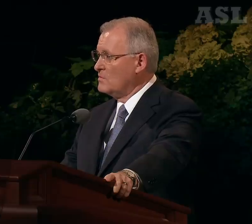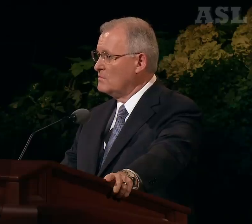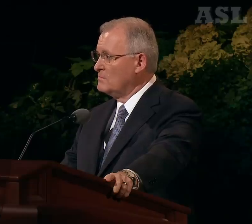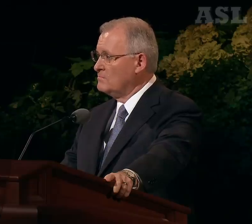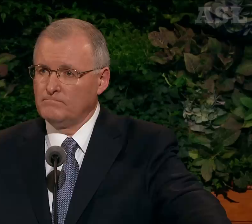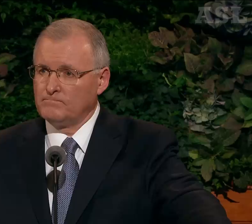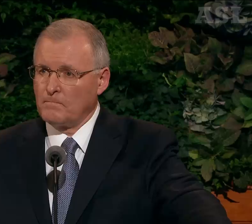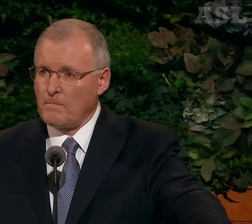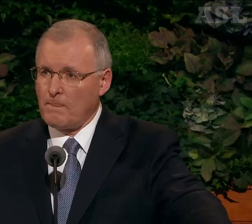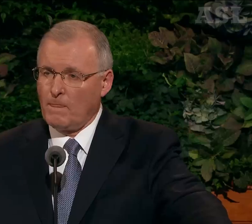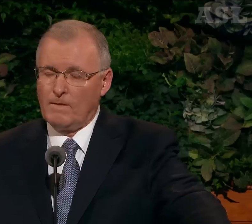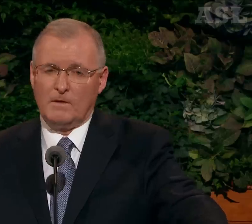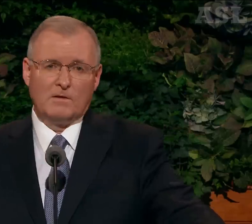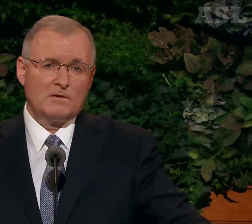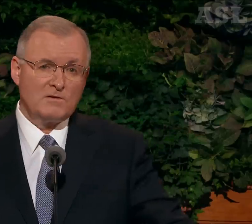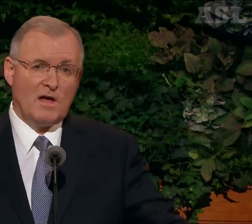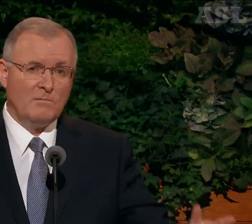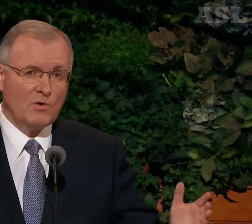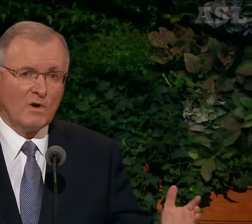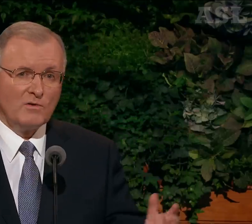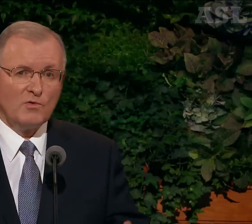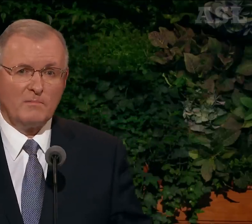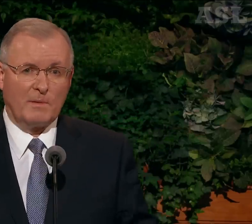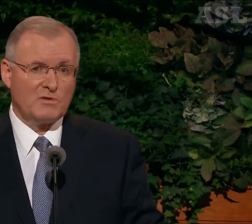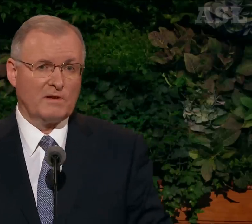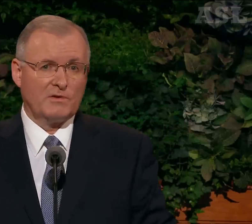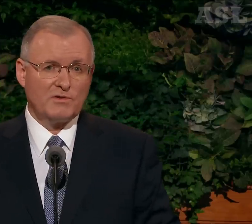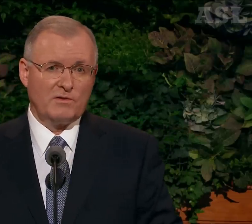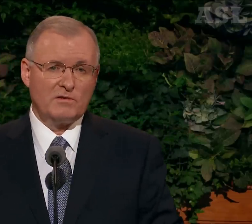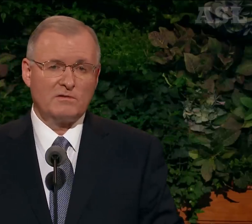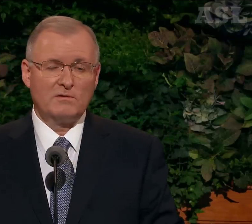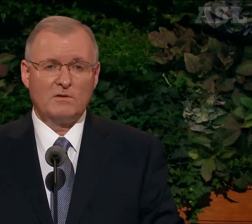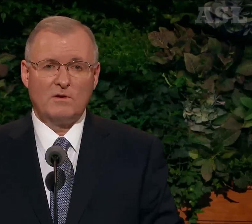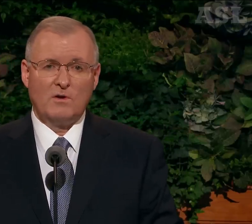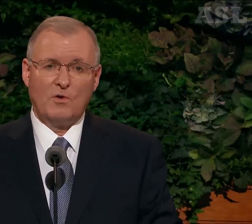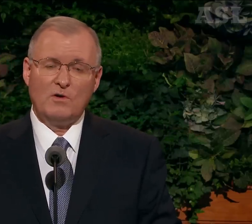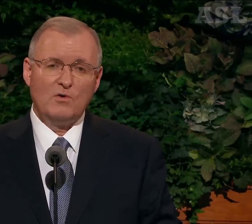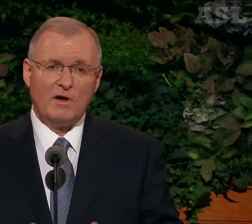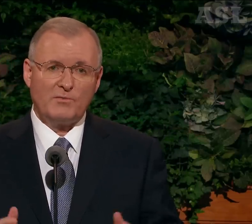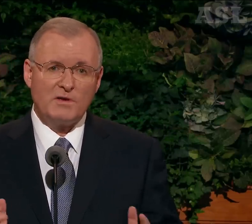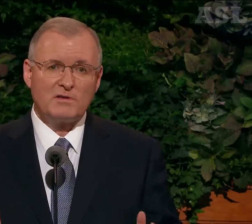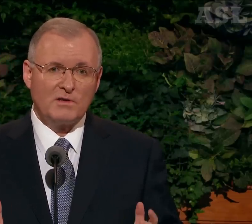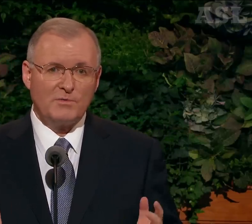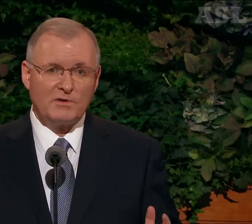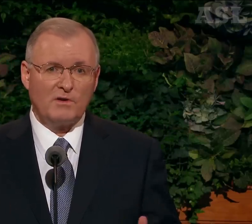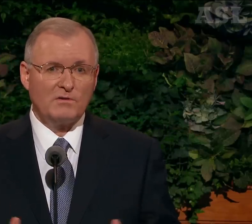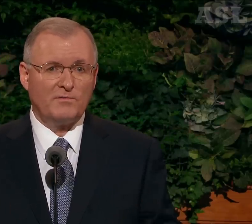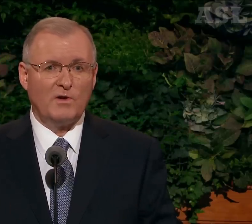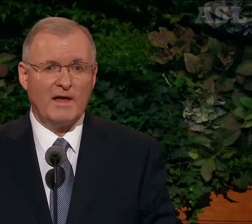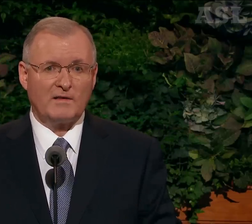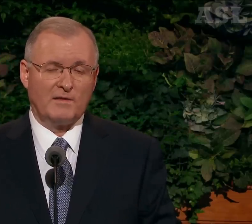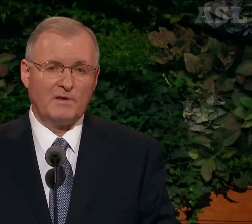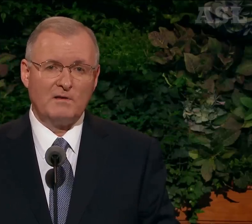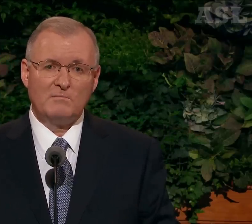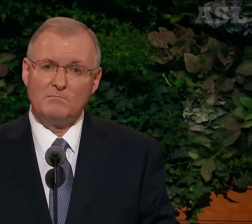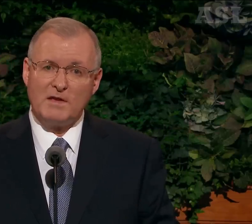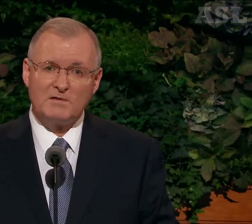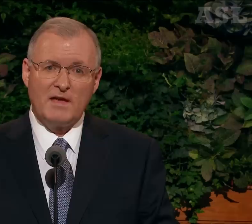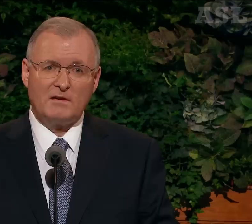SPIRIT TO BE WITH YOU.